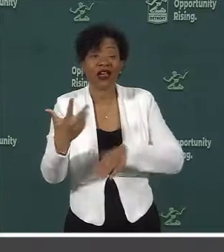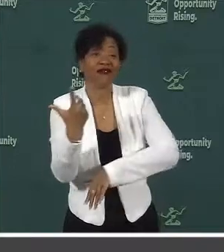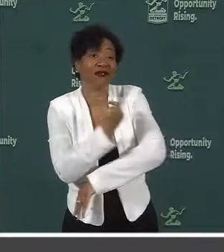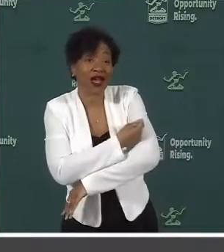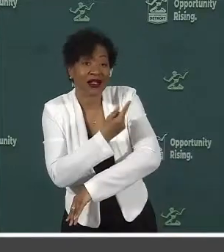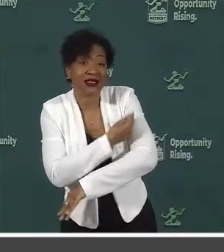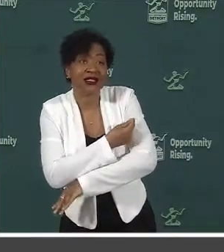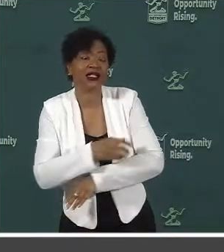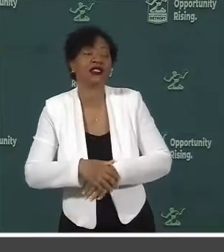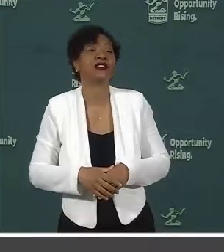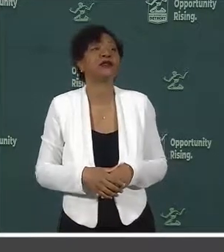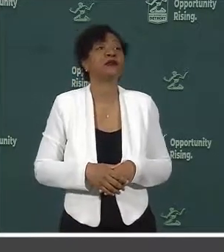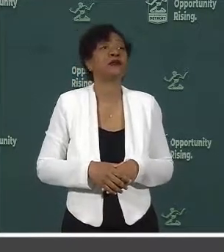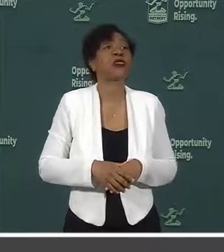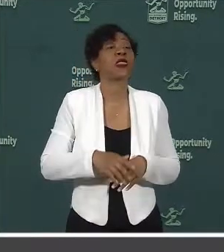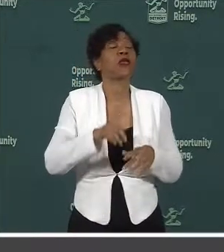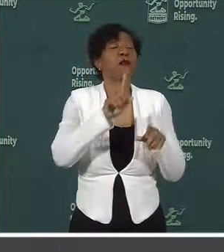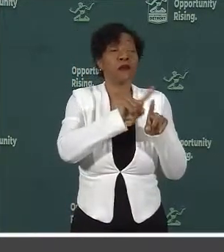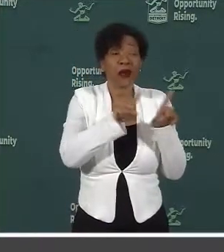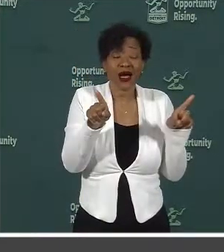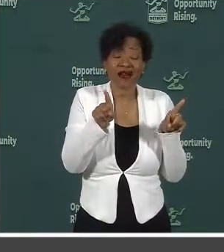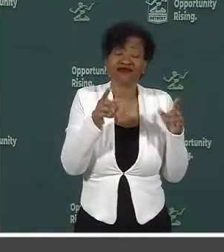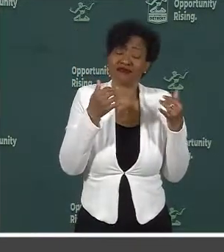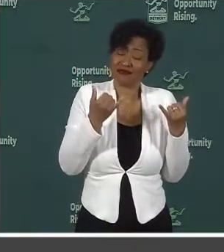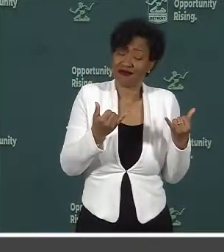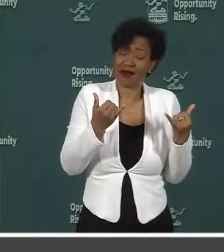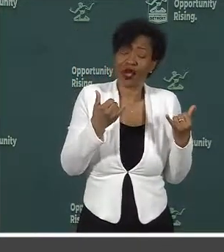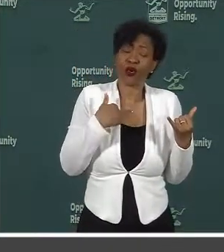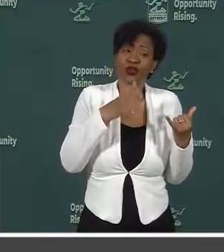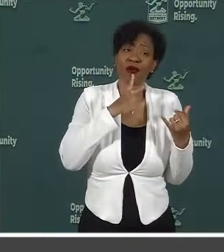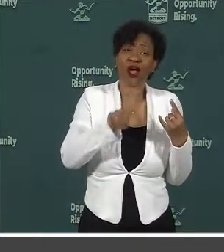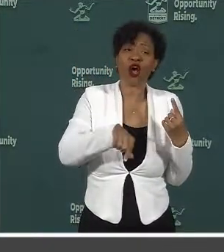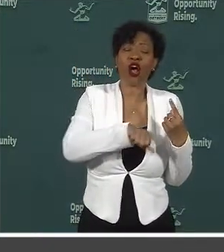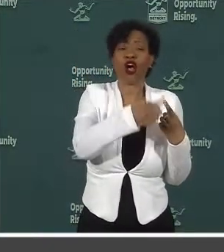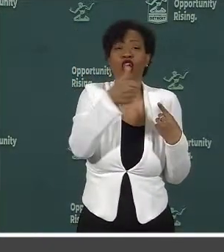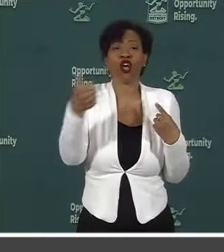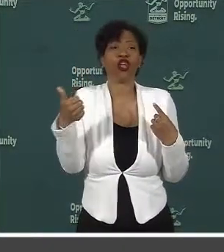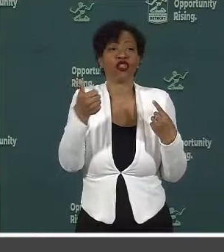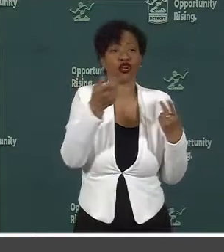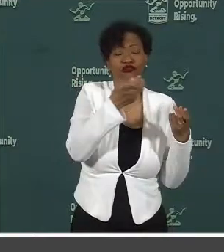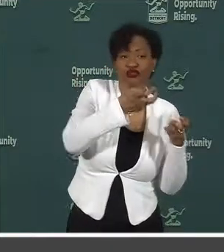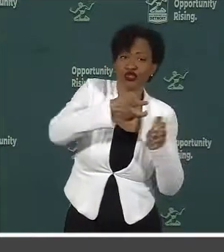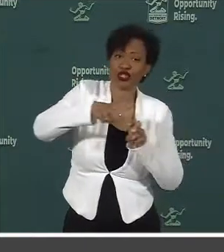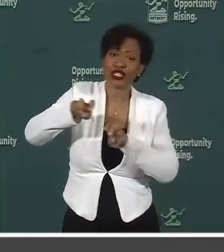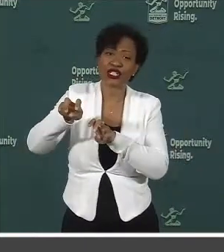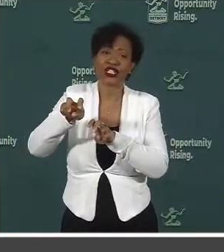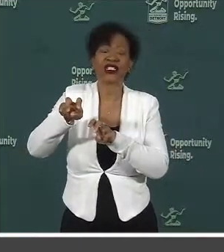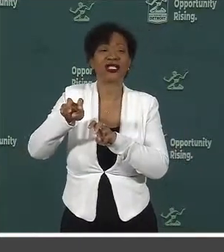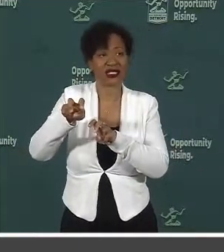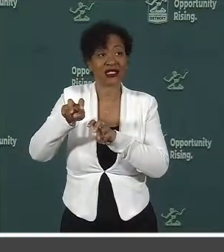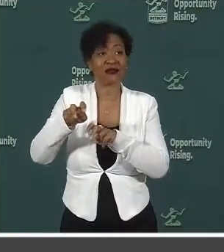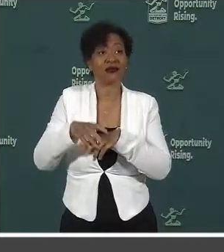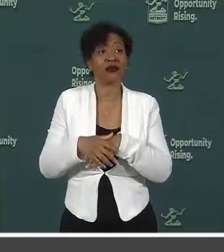OTHER TRANSITIONS AND ONE THAT'S BEEN REALLY IMPORTANT TO ME BECAUSE WE ARE IN THE MIDDLE